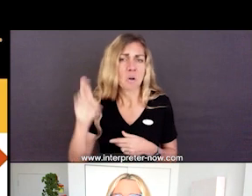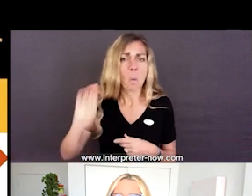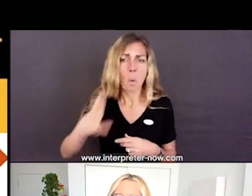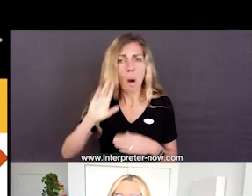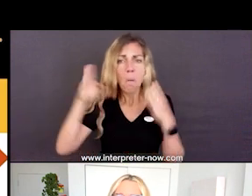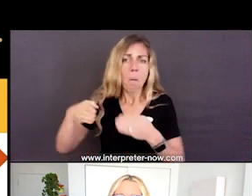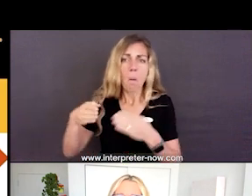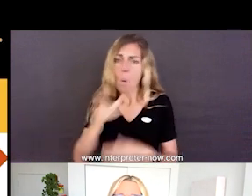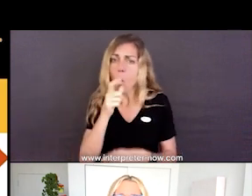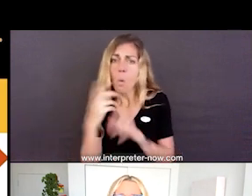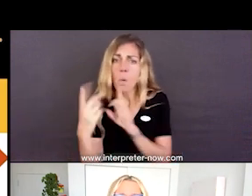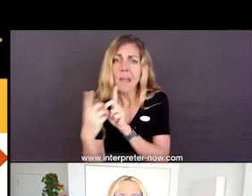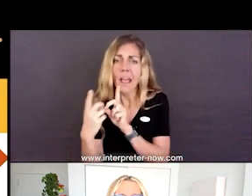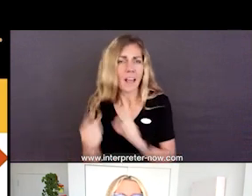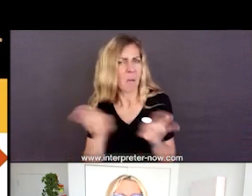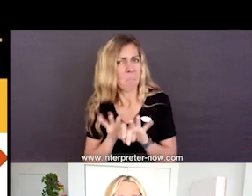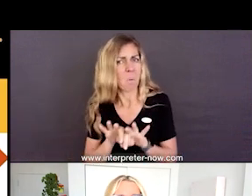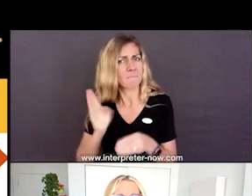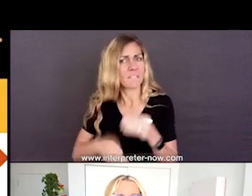Ouch, right?